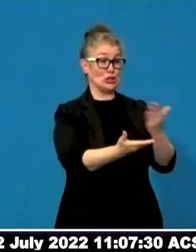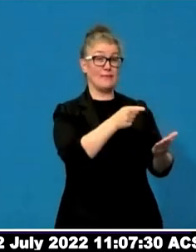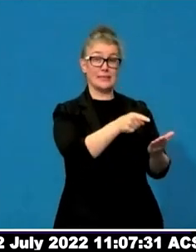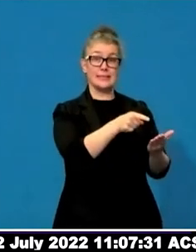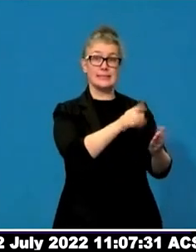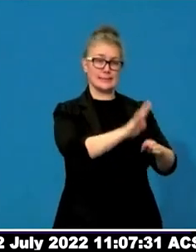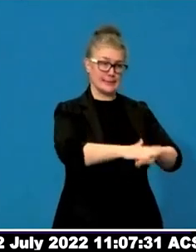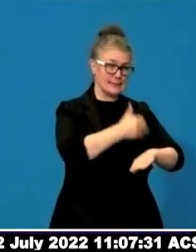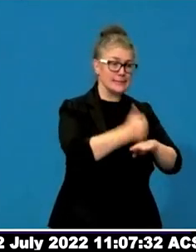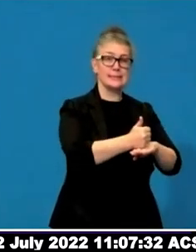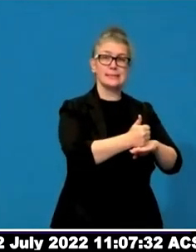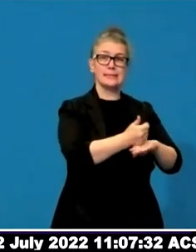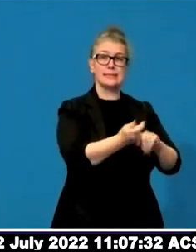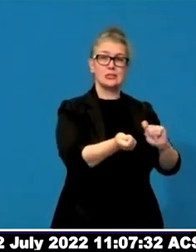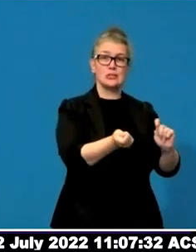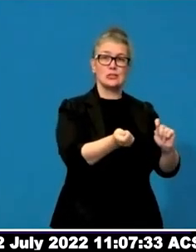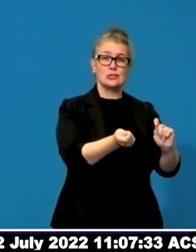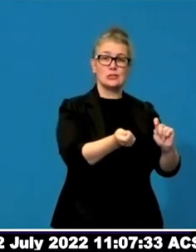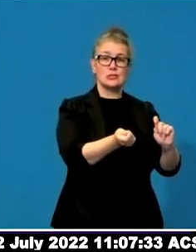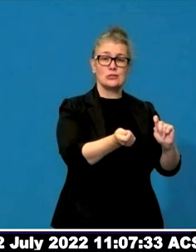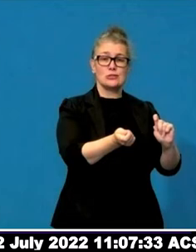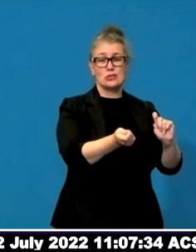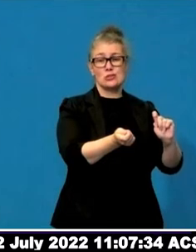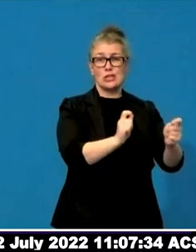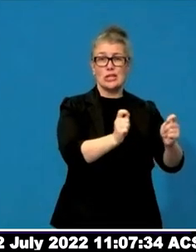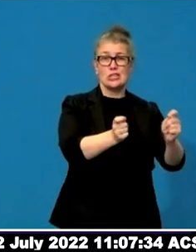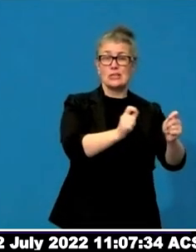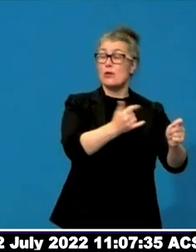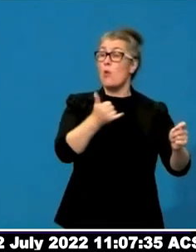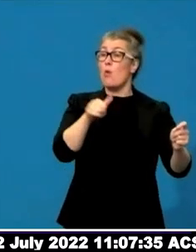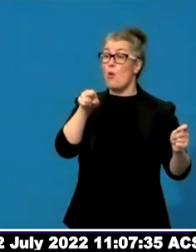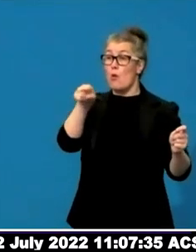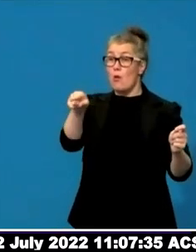that move around or move - changed services that they might be working for.